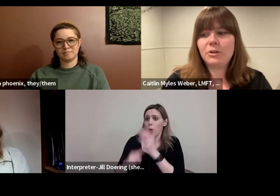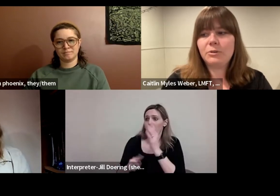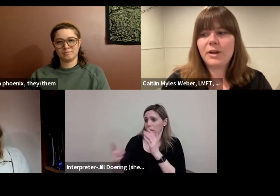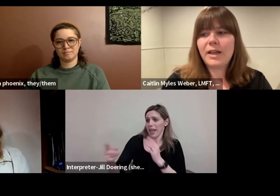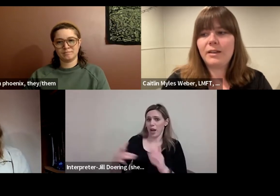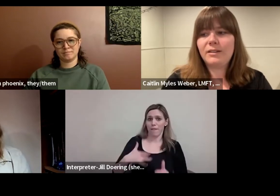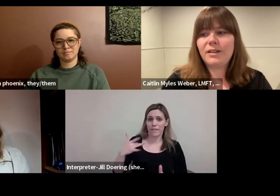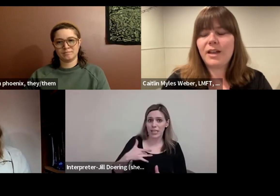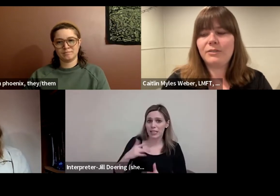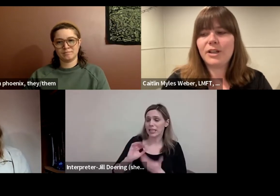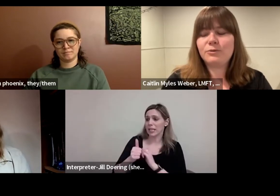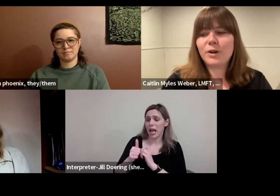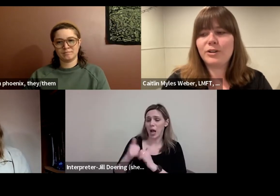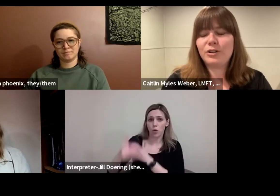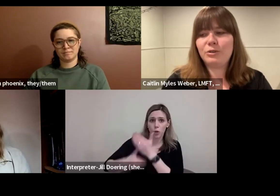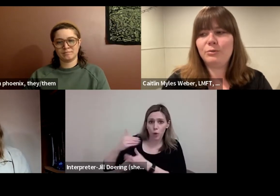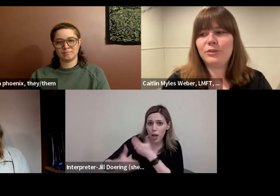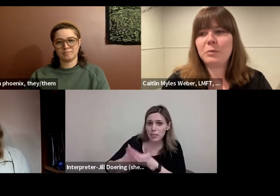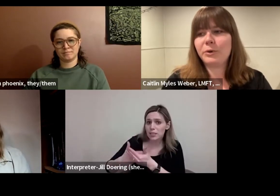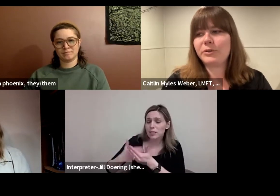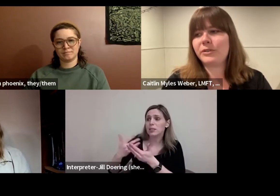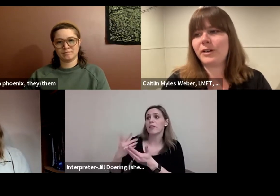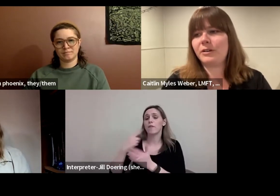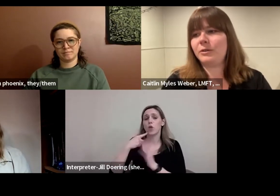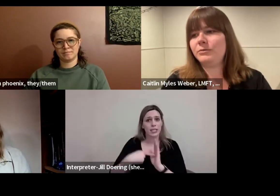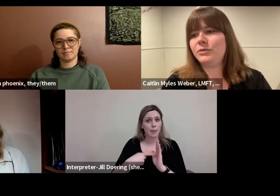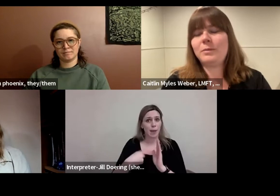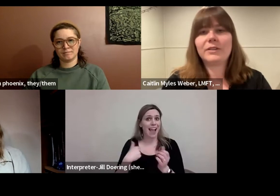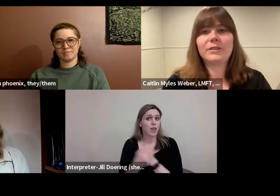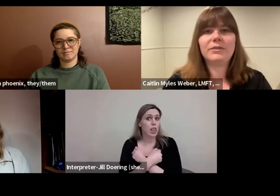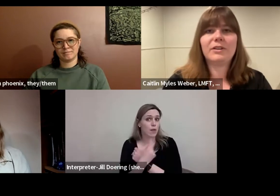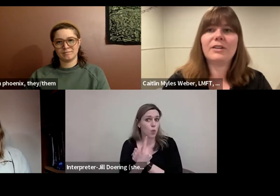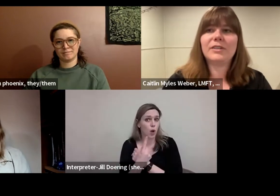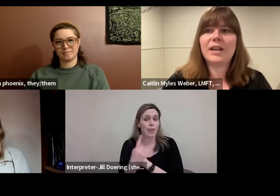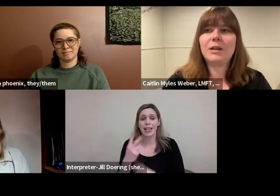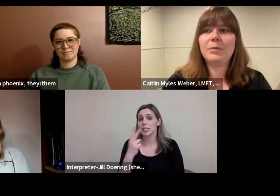You know, I have a loved one who smokes, I don't know, two packs of cigarettes a day,